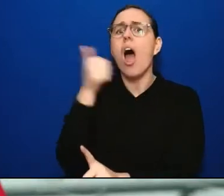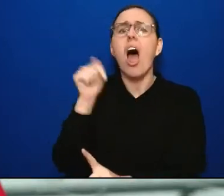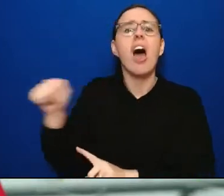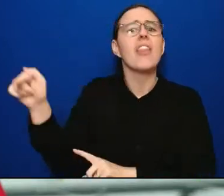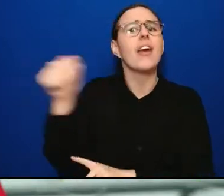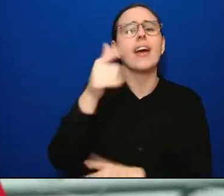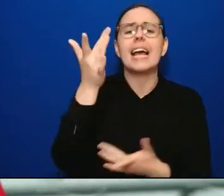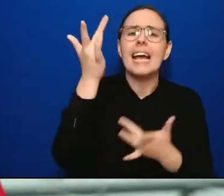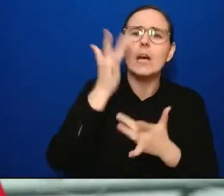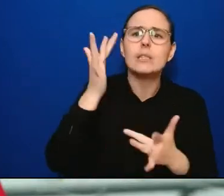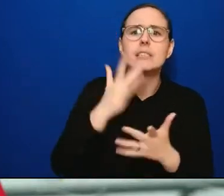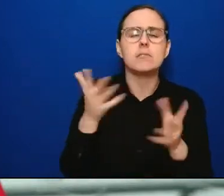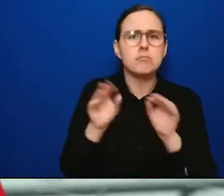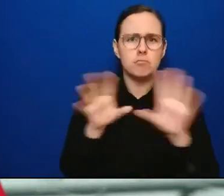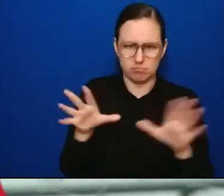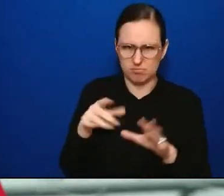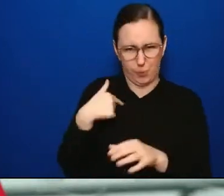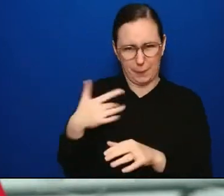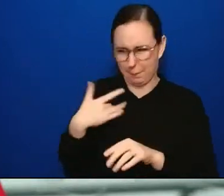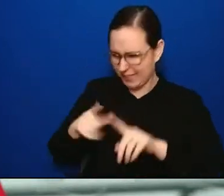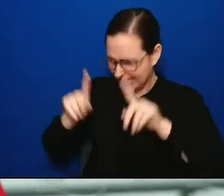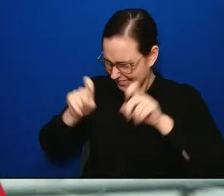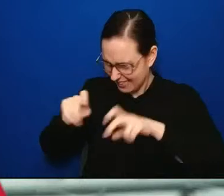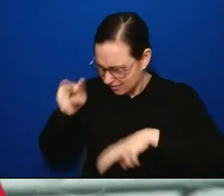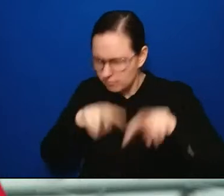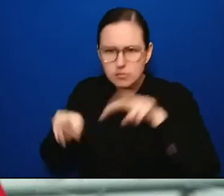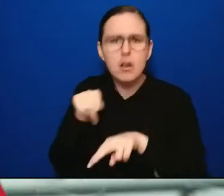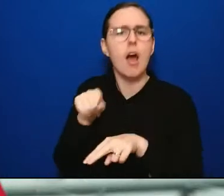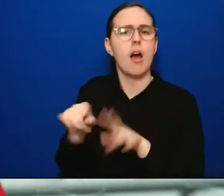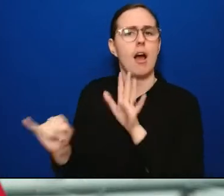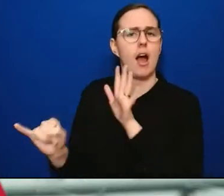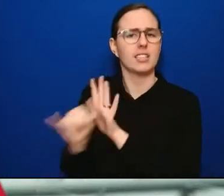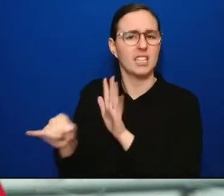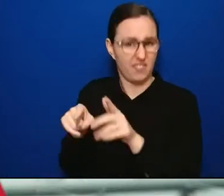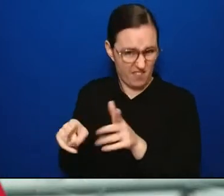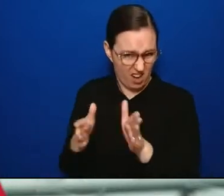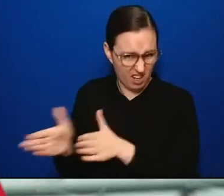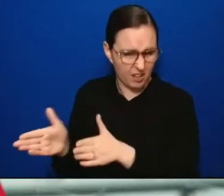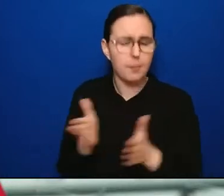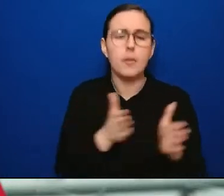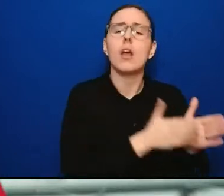communities around the province